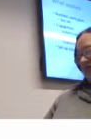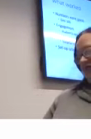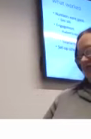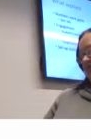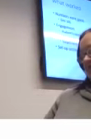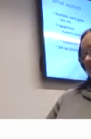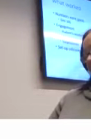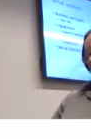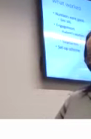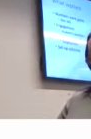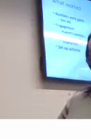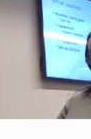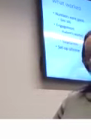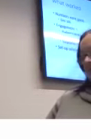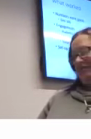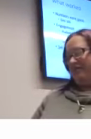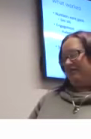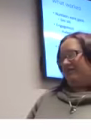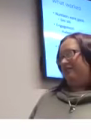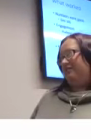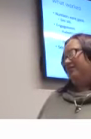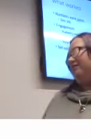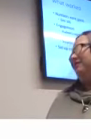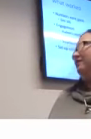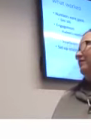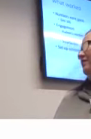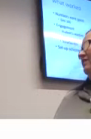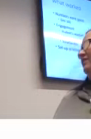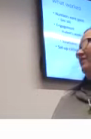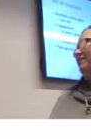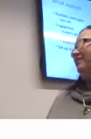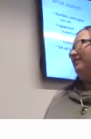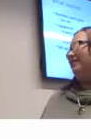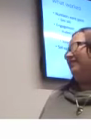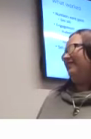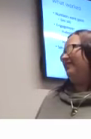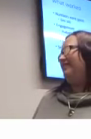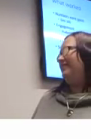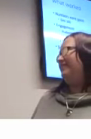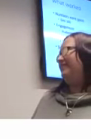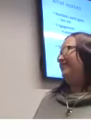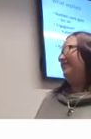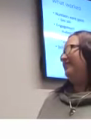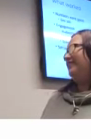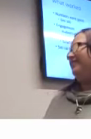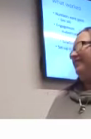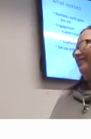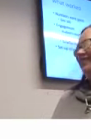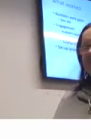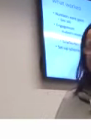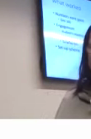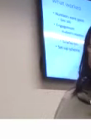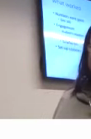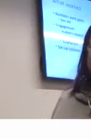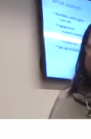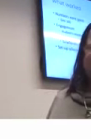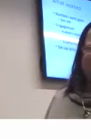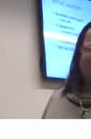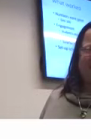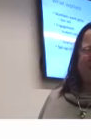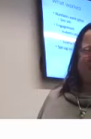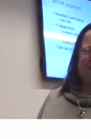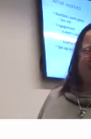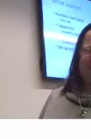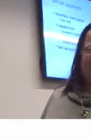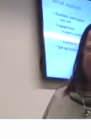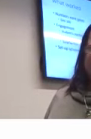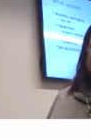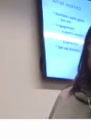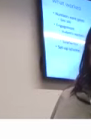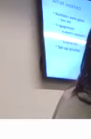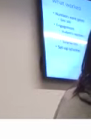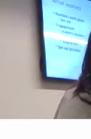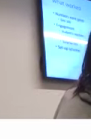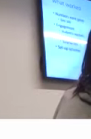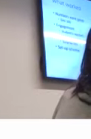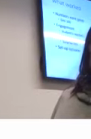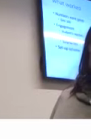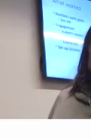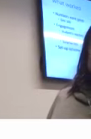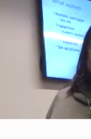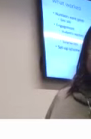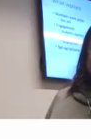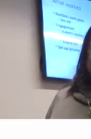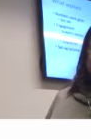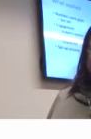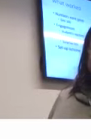And the, in some cases in their papers just absolute outrage that more is not being done.